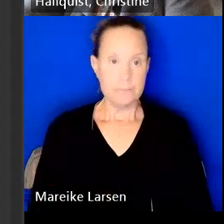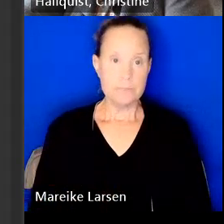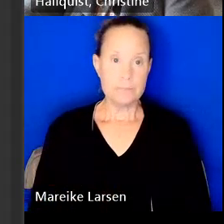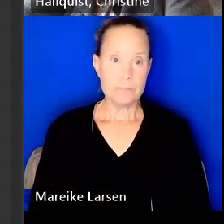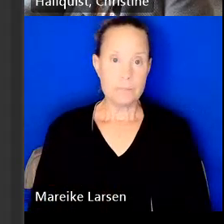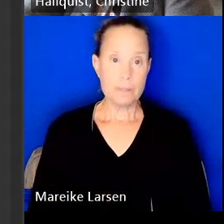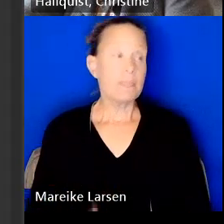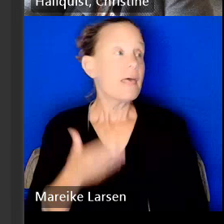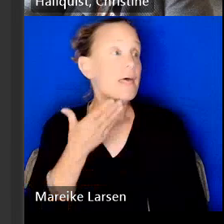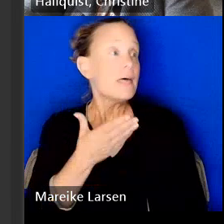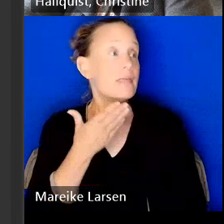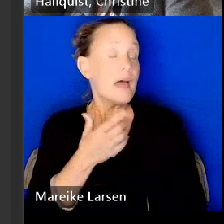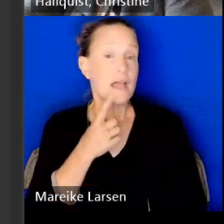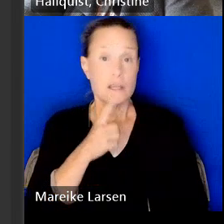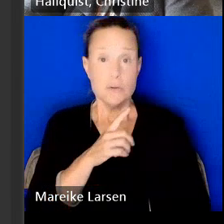Thanks for putting that in the chat as well, Jen.